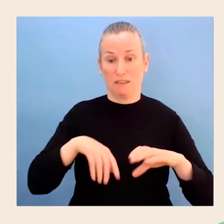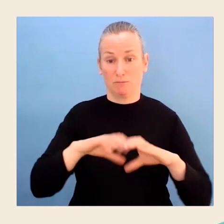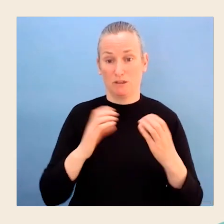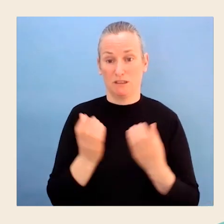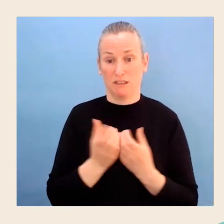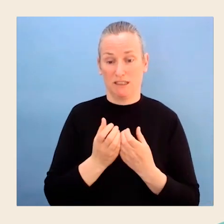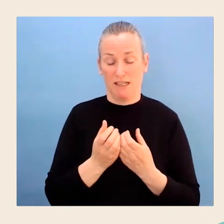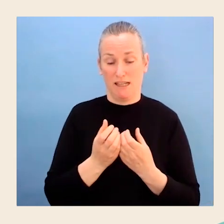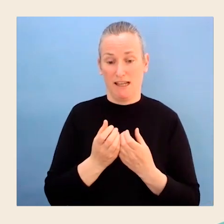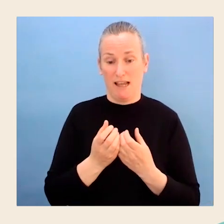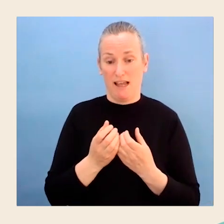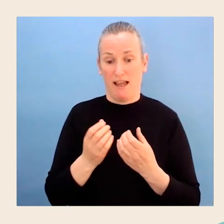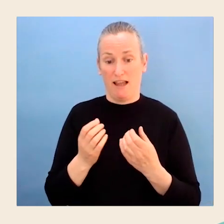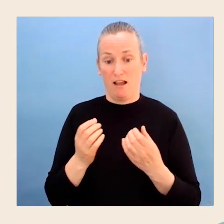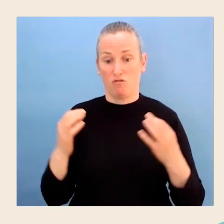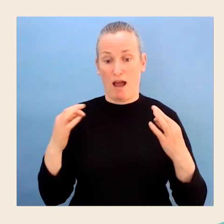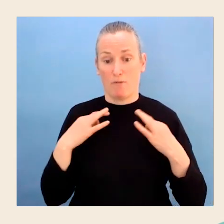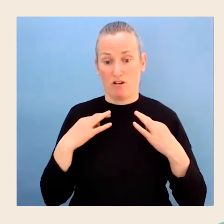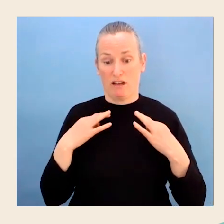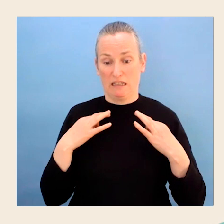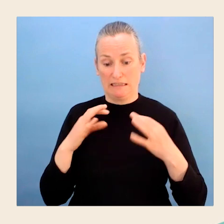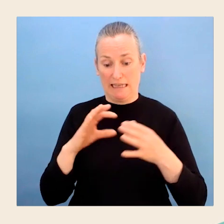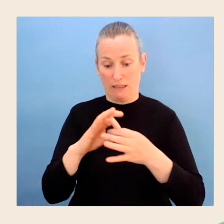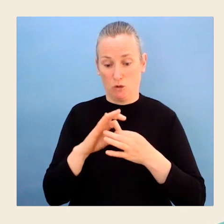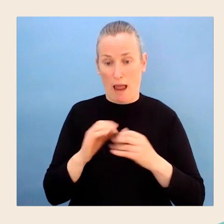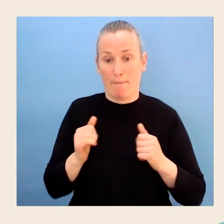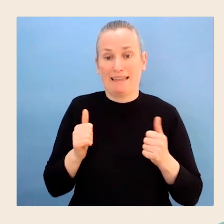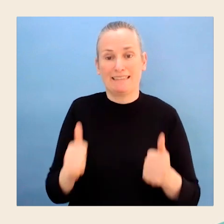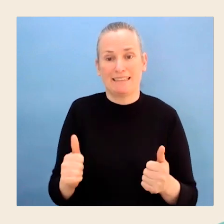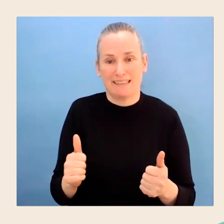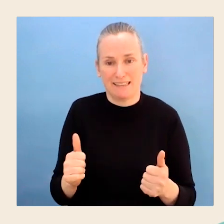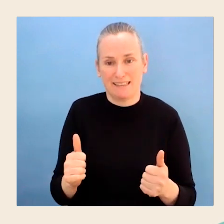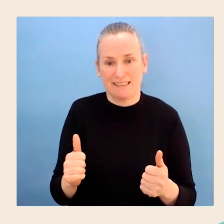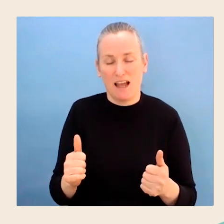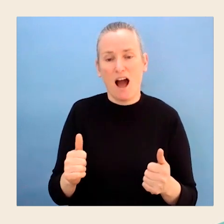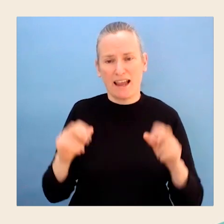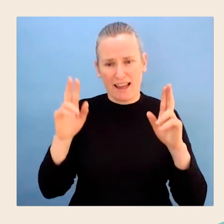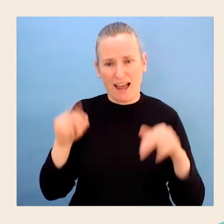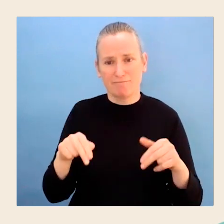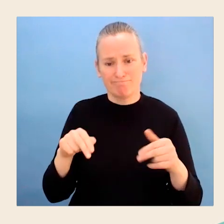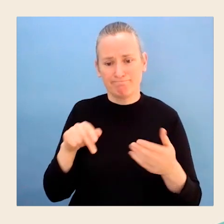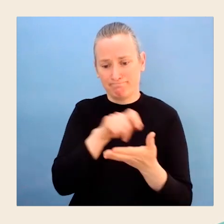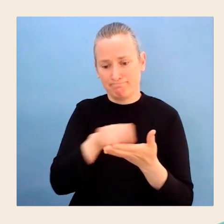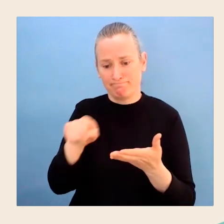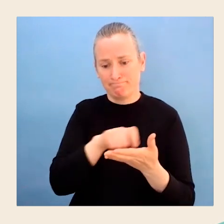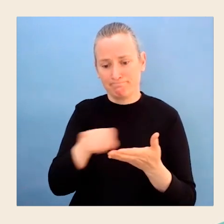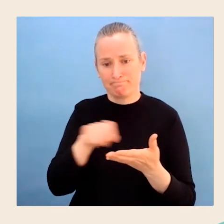Like, I could produce a grammatically correct sentence, means that I have more chance of being understood as brilliant.